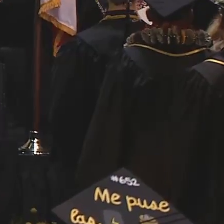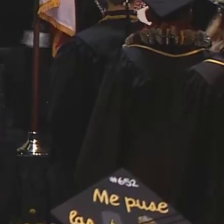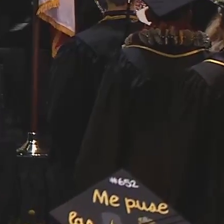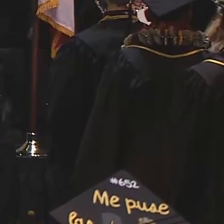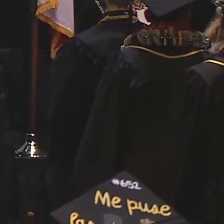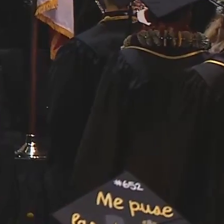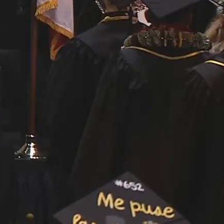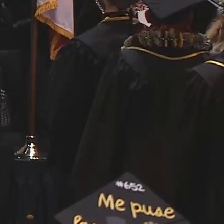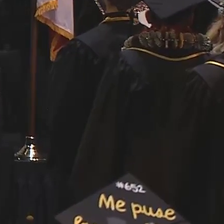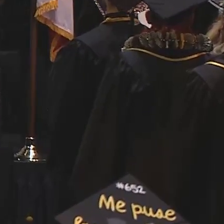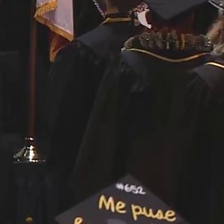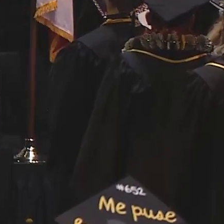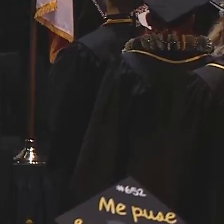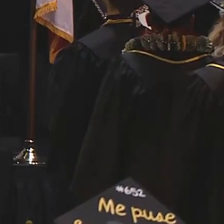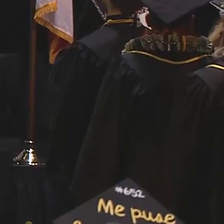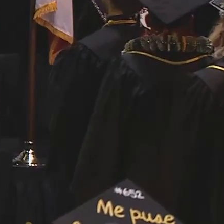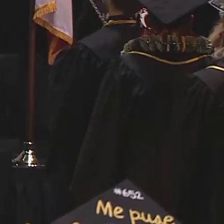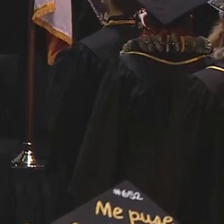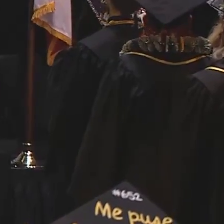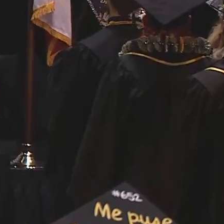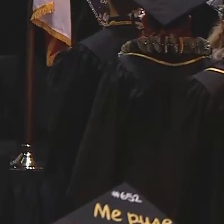NATIONAL ANTHEM ACCOMPANIED BY THE CAL STATE LA BRASS QUINTET.